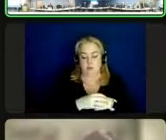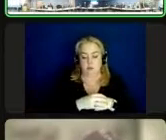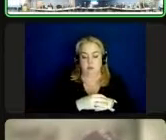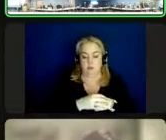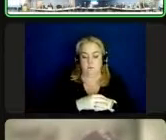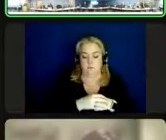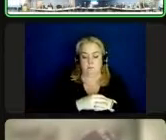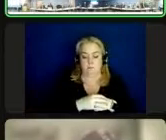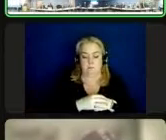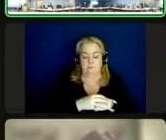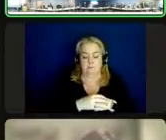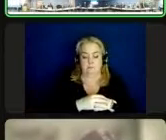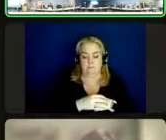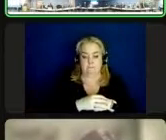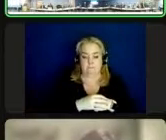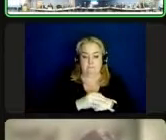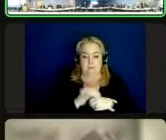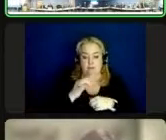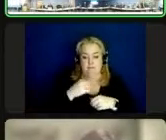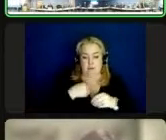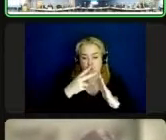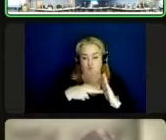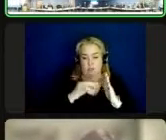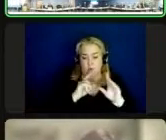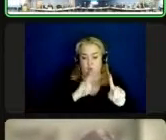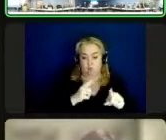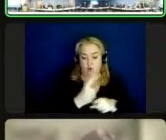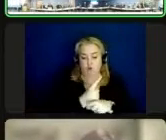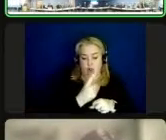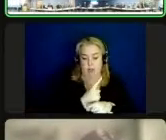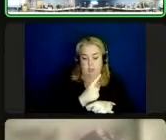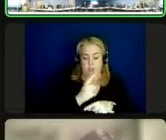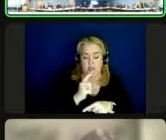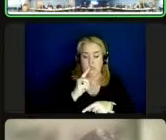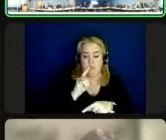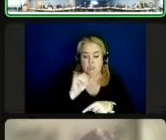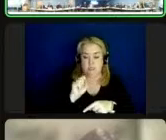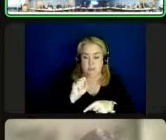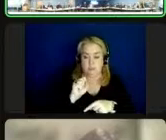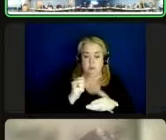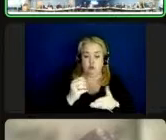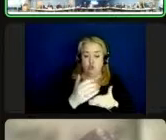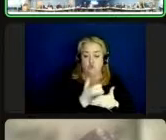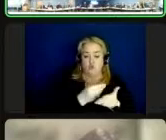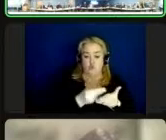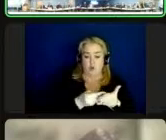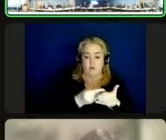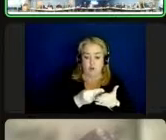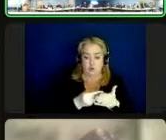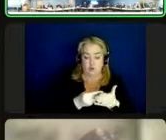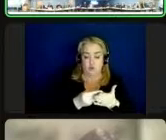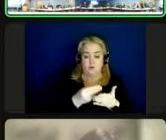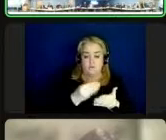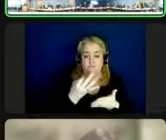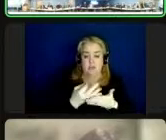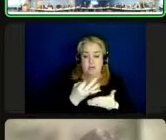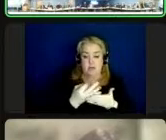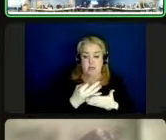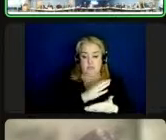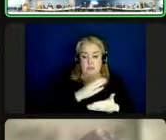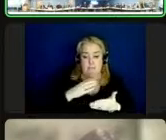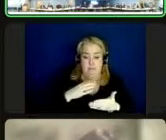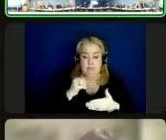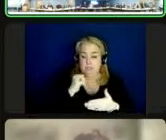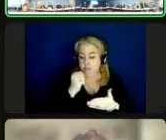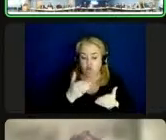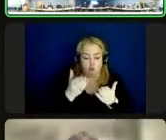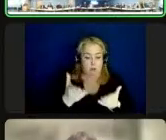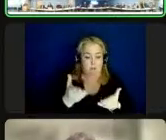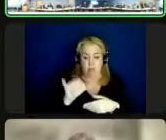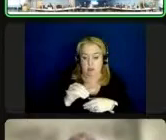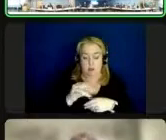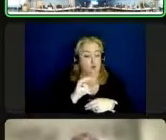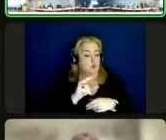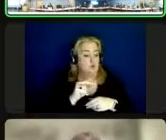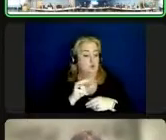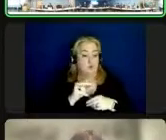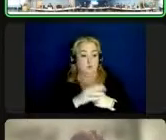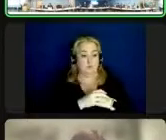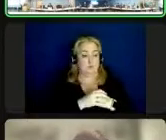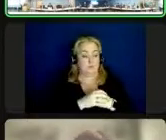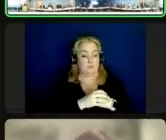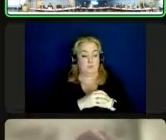WITHIN THE PUBLIC RIGHT OF WAY.